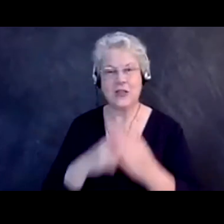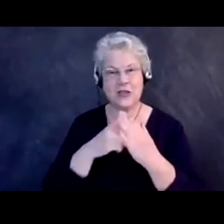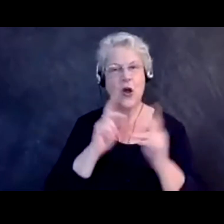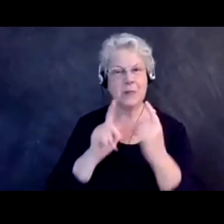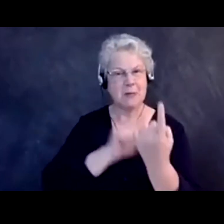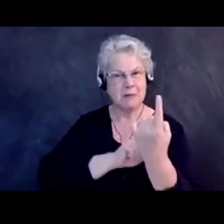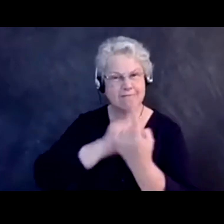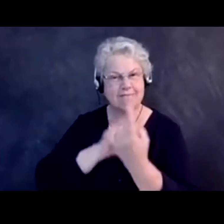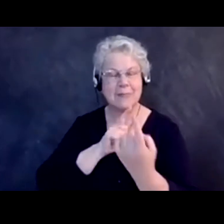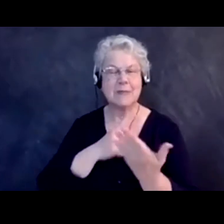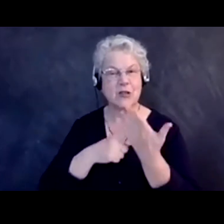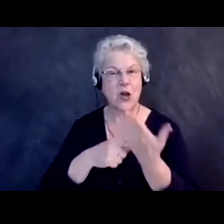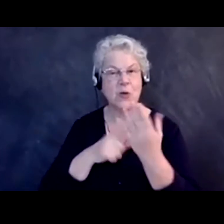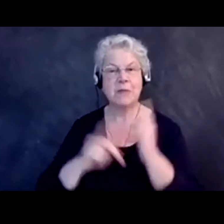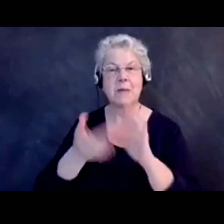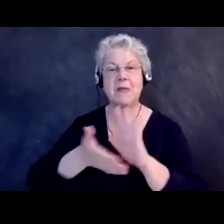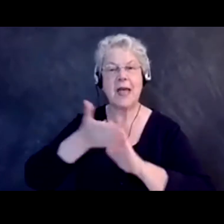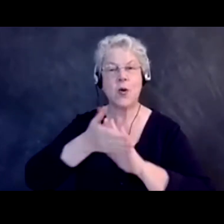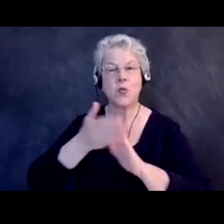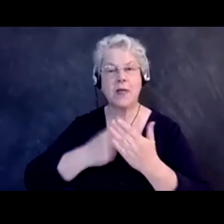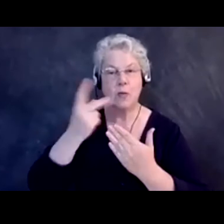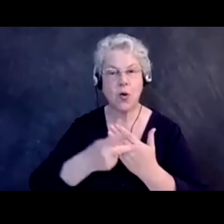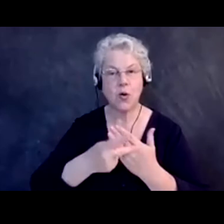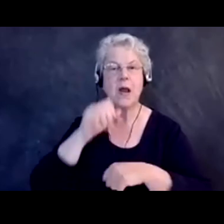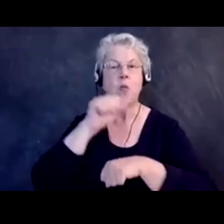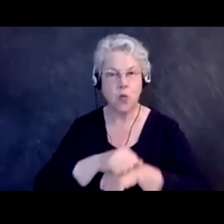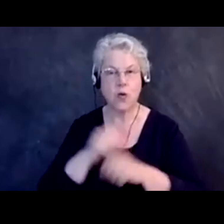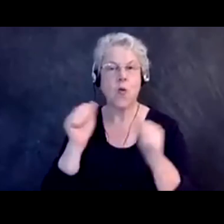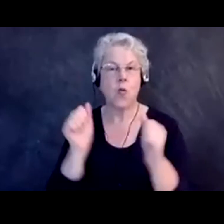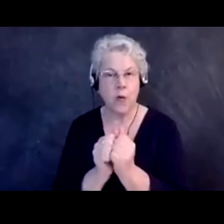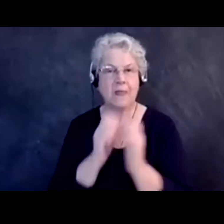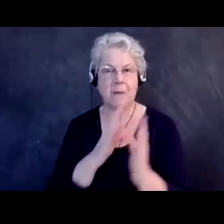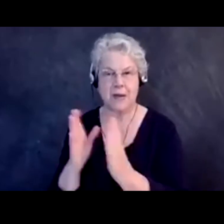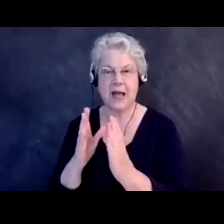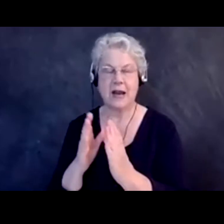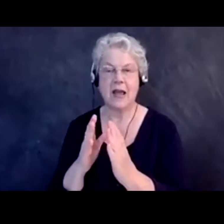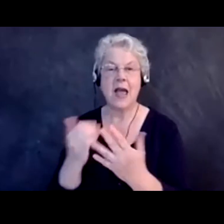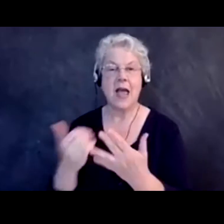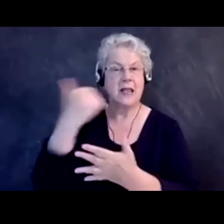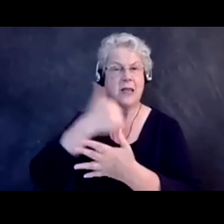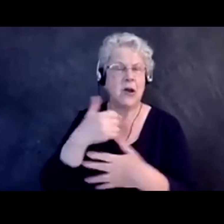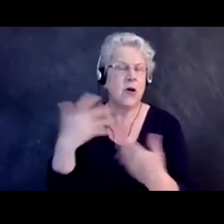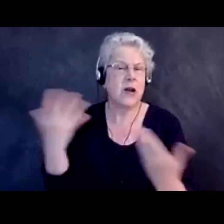that are running those programs and running those plans, and figure out what's a priority for them. Tricia: Okay. Thank you.